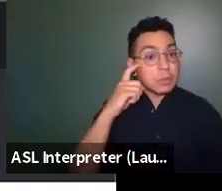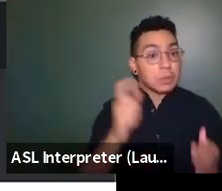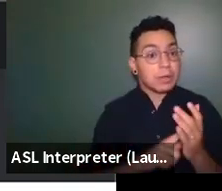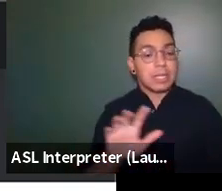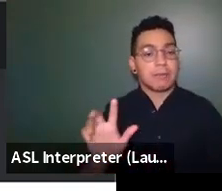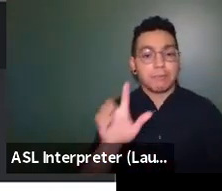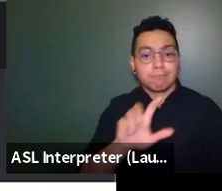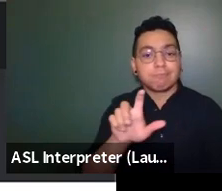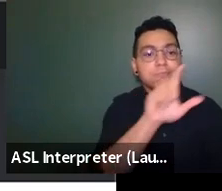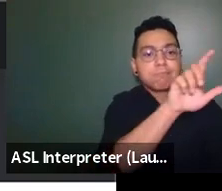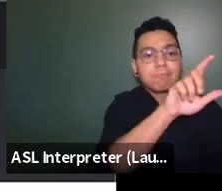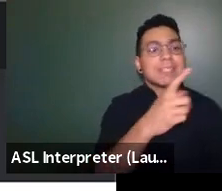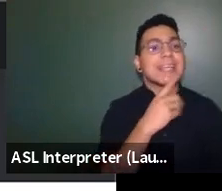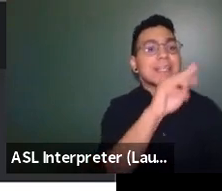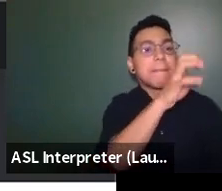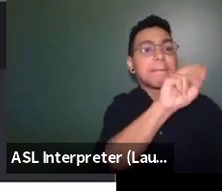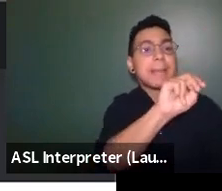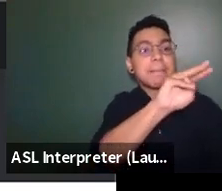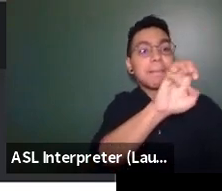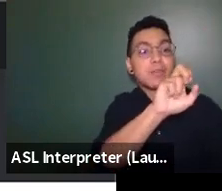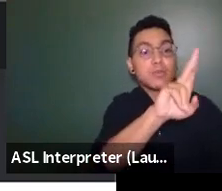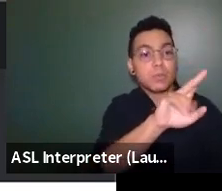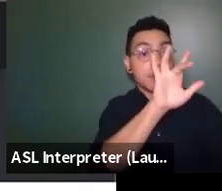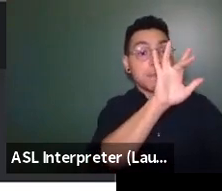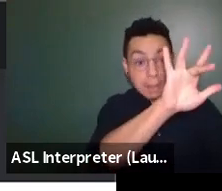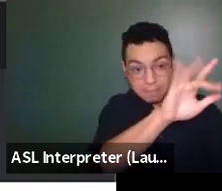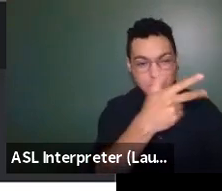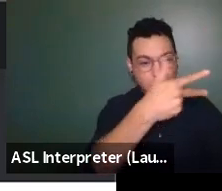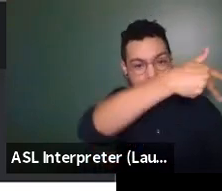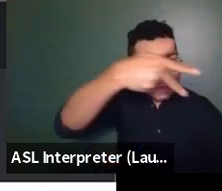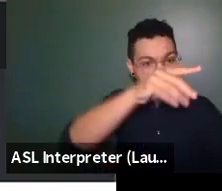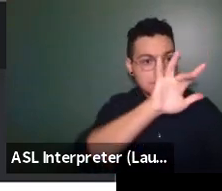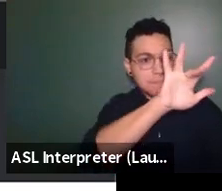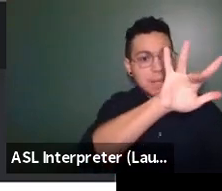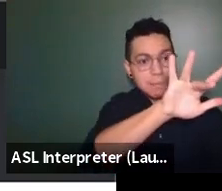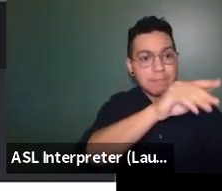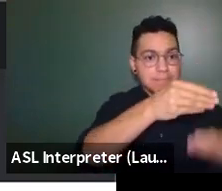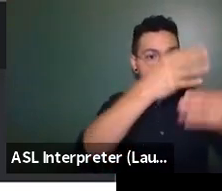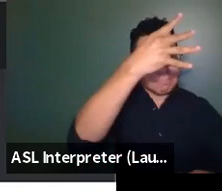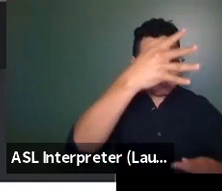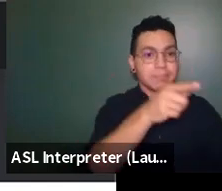ESD 112 - Katherine Livick: It says Main Menu. And if I click that three lines, it's going to give me all of my menu access here.